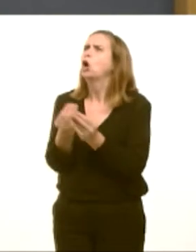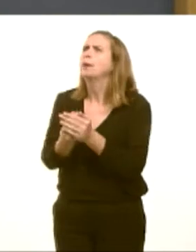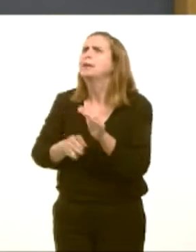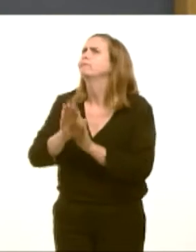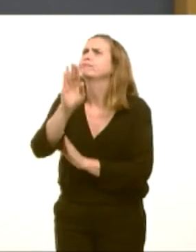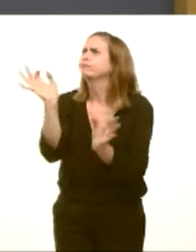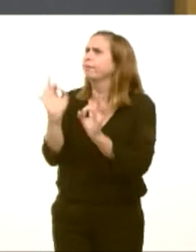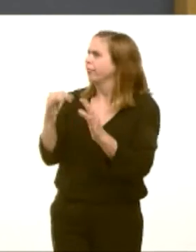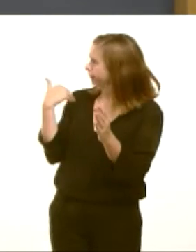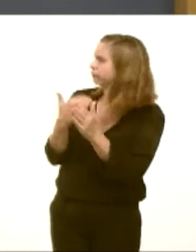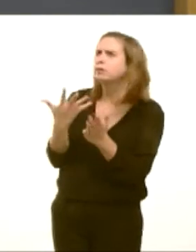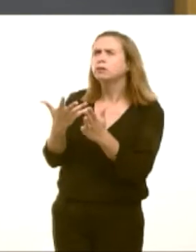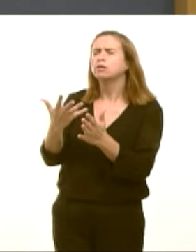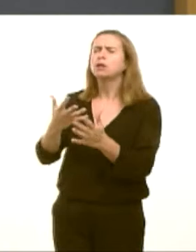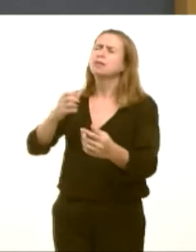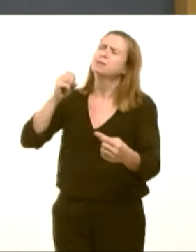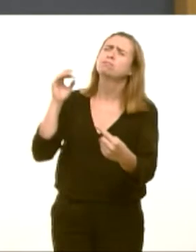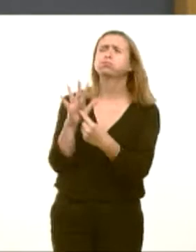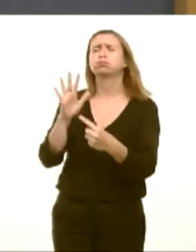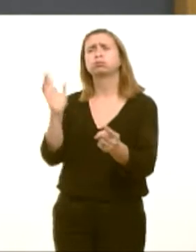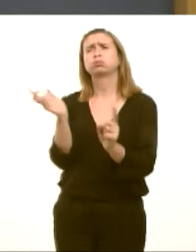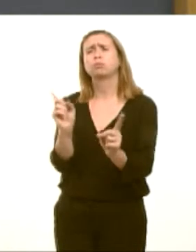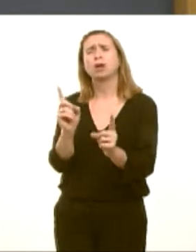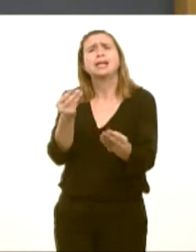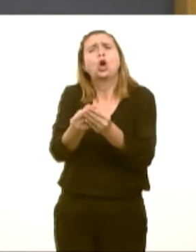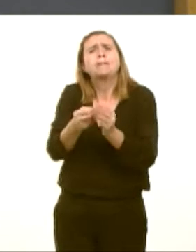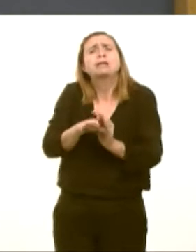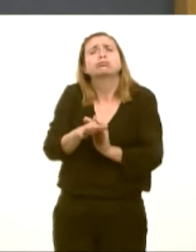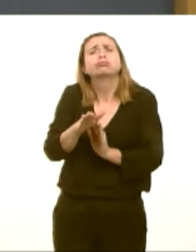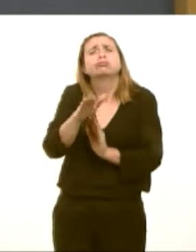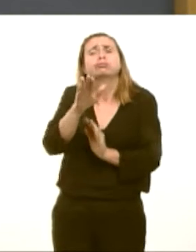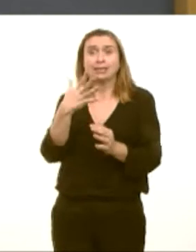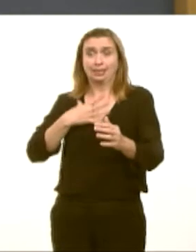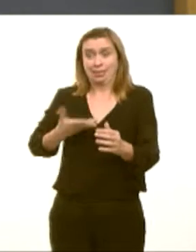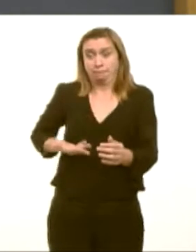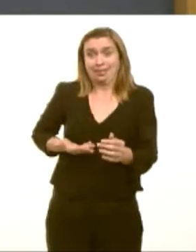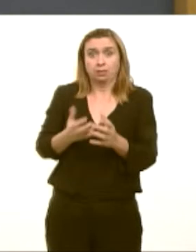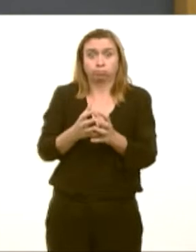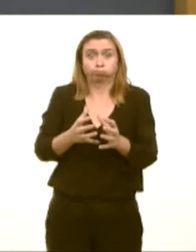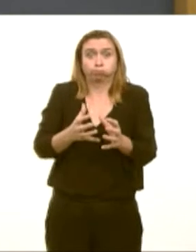Access to finance is vital if businesses in south-east Wales are to grow and thrive, First Minister.